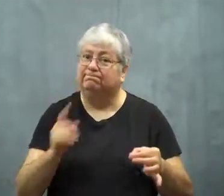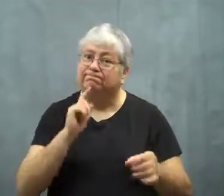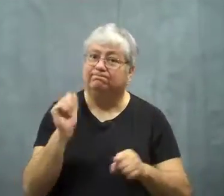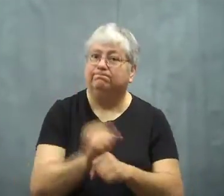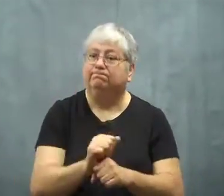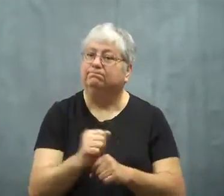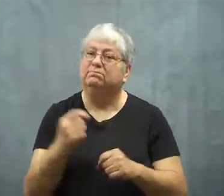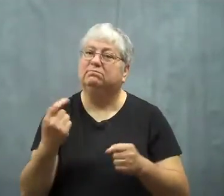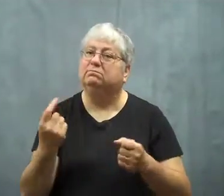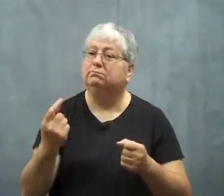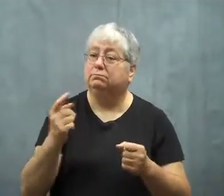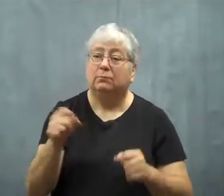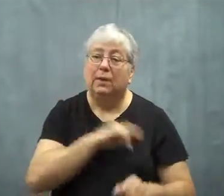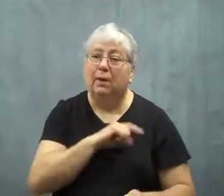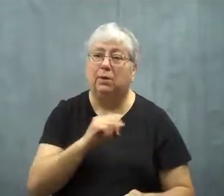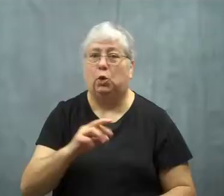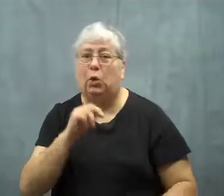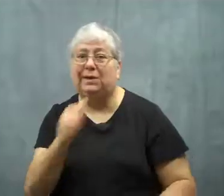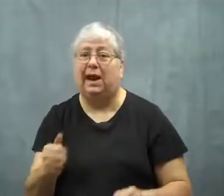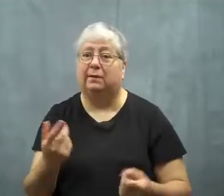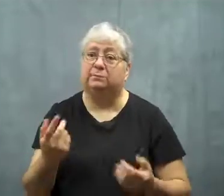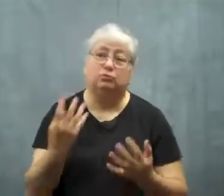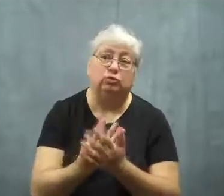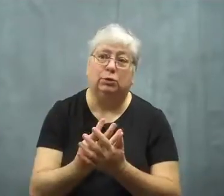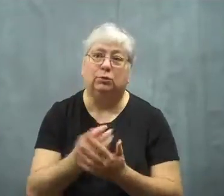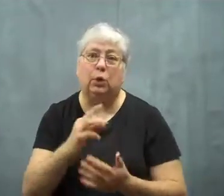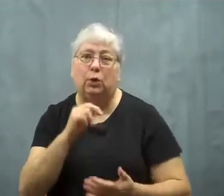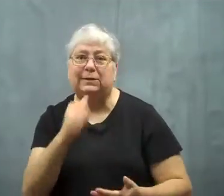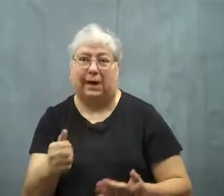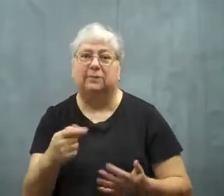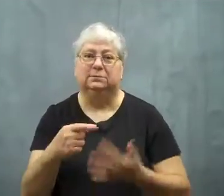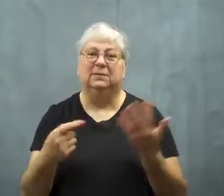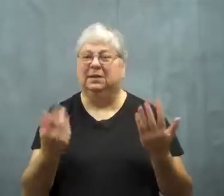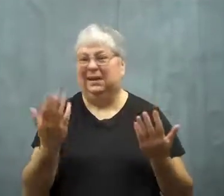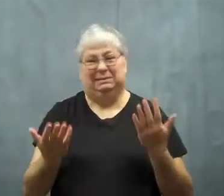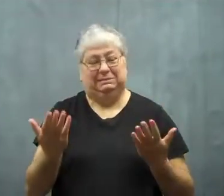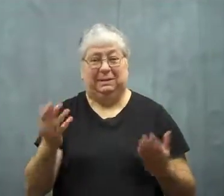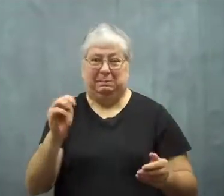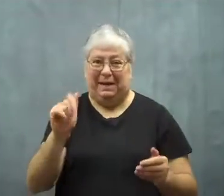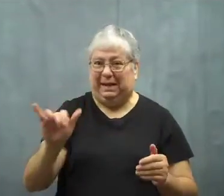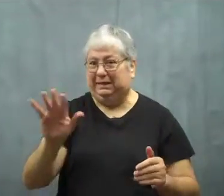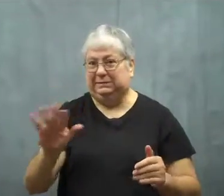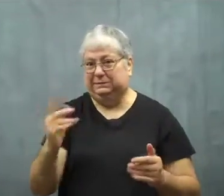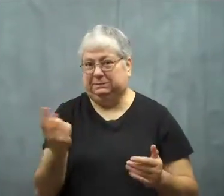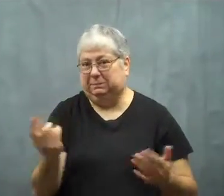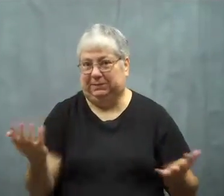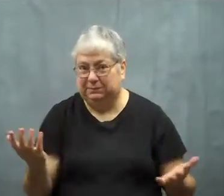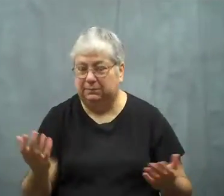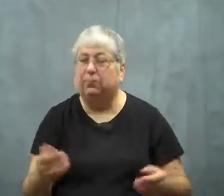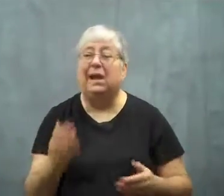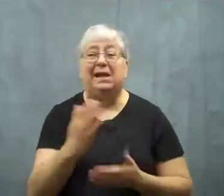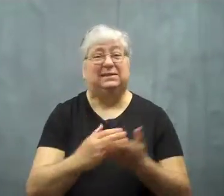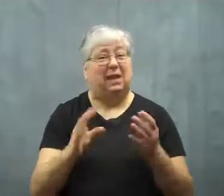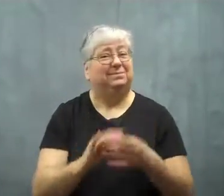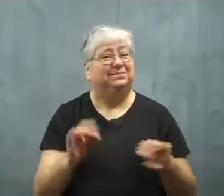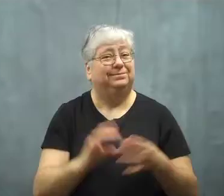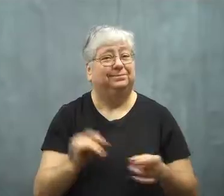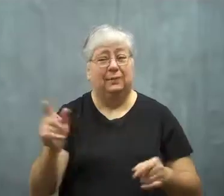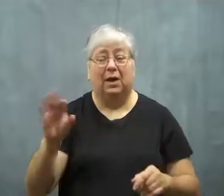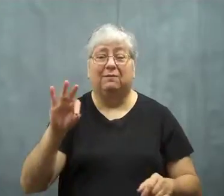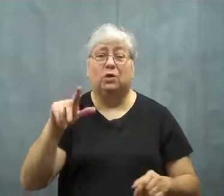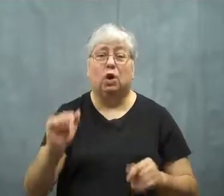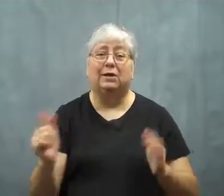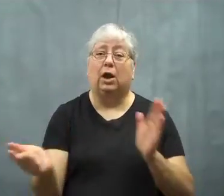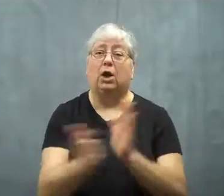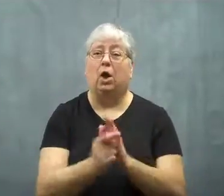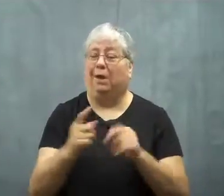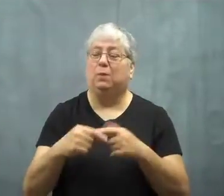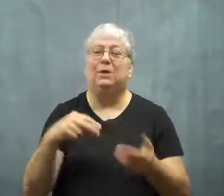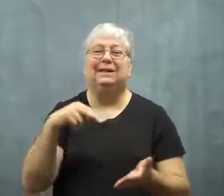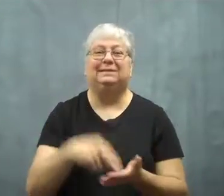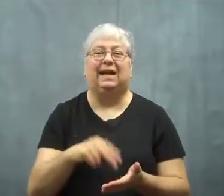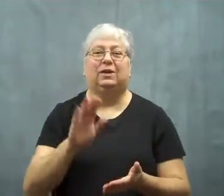and he'll either be convicted and sent to jail or acquitted.